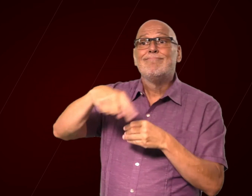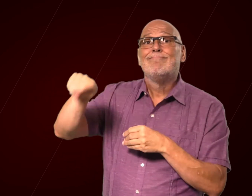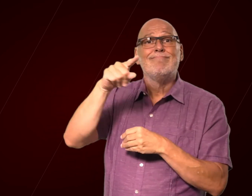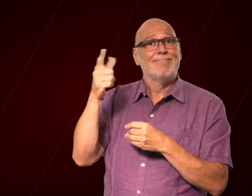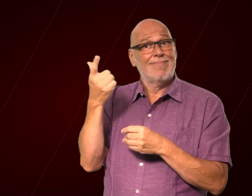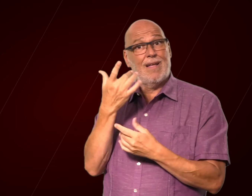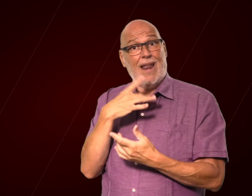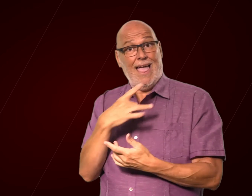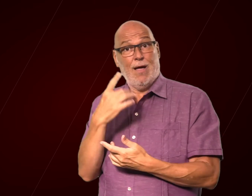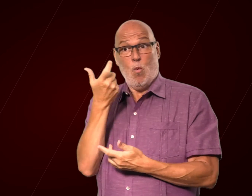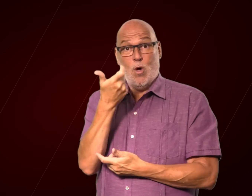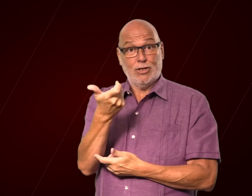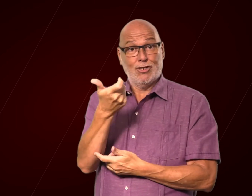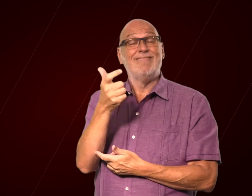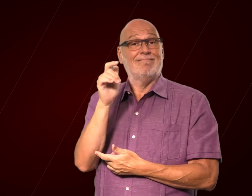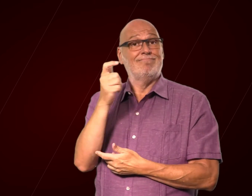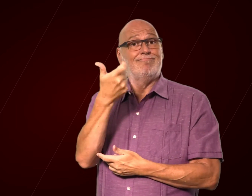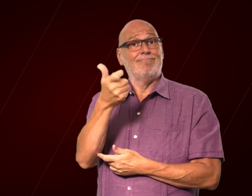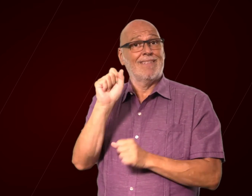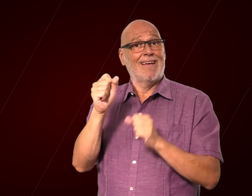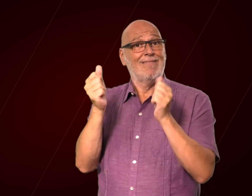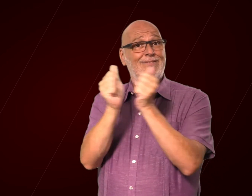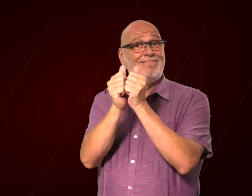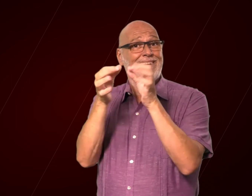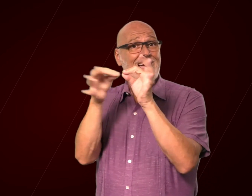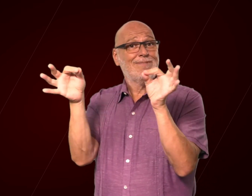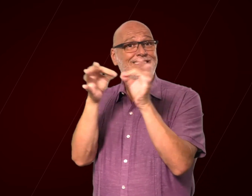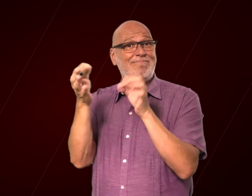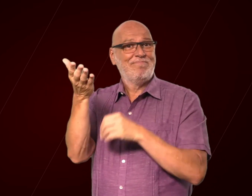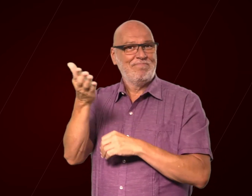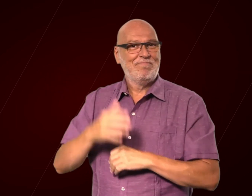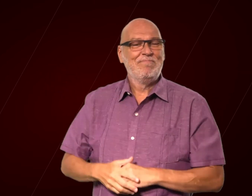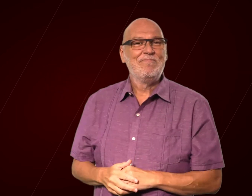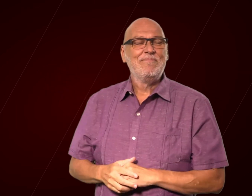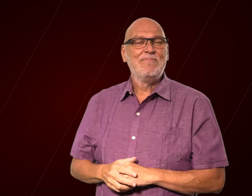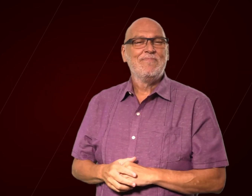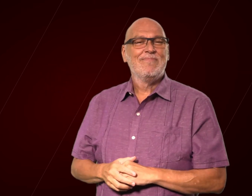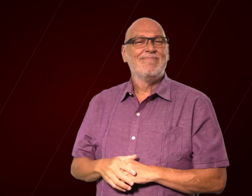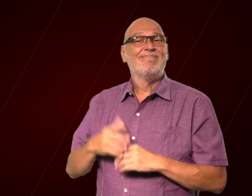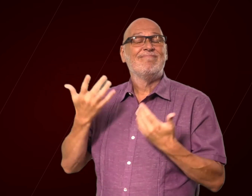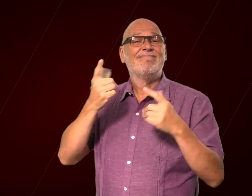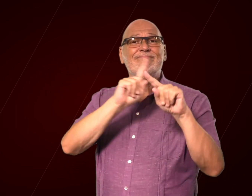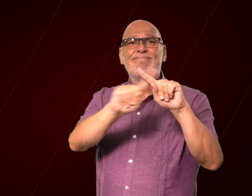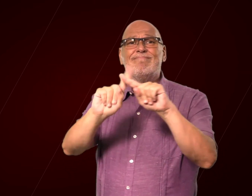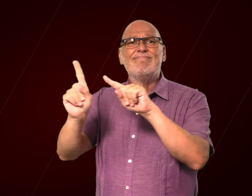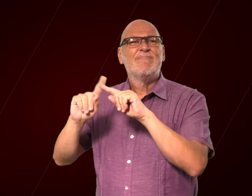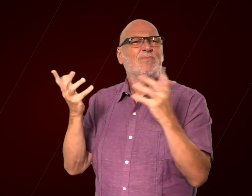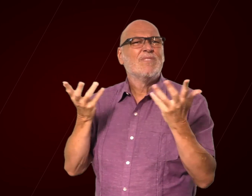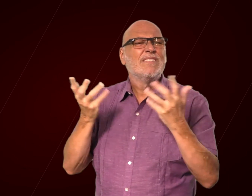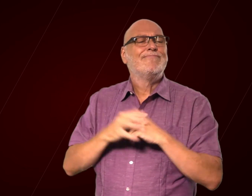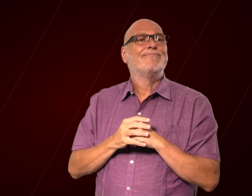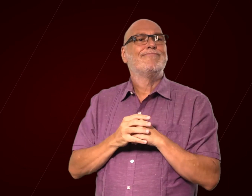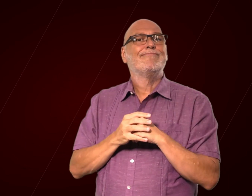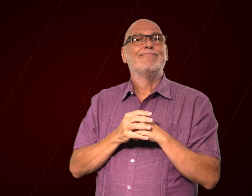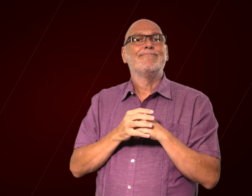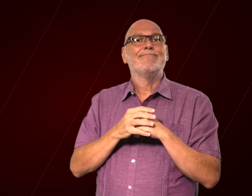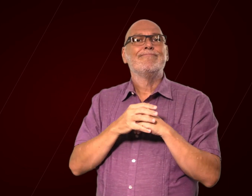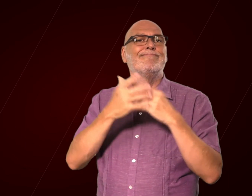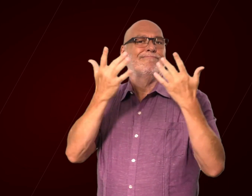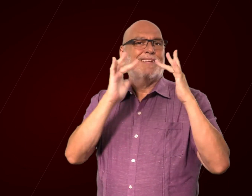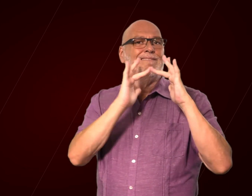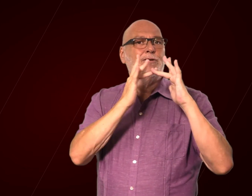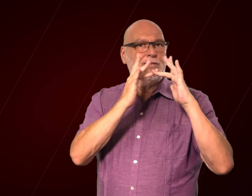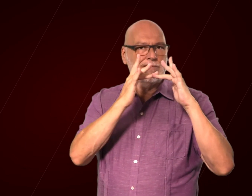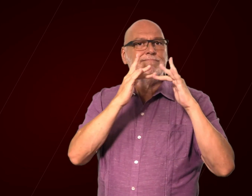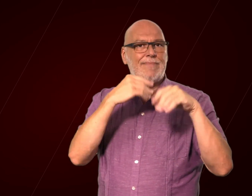they watch - a viral video,